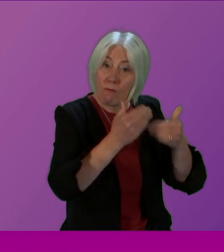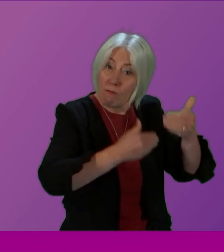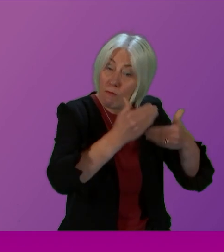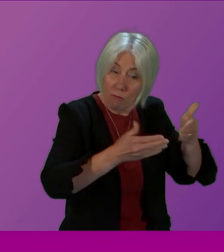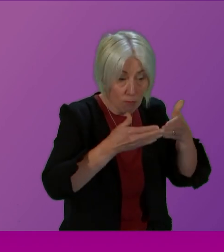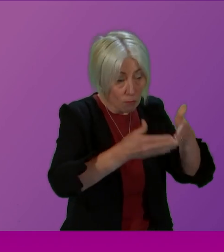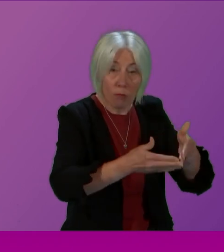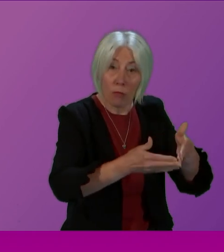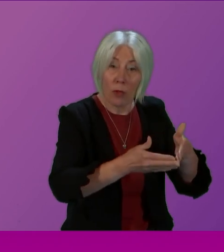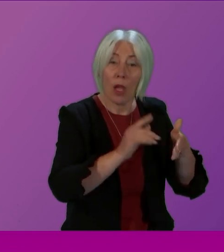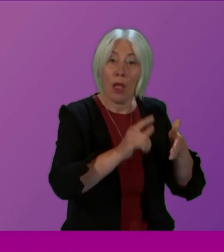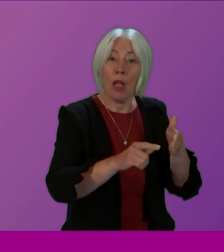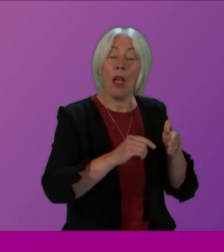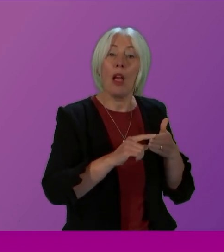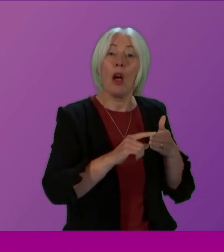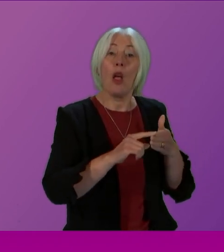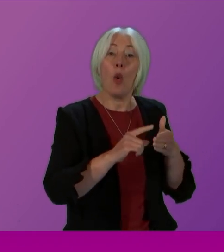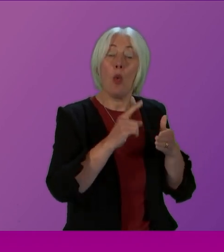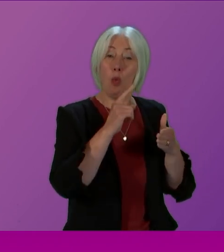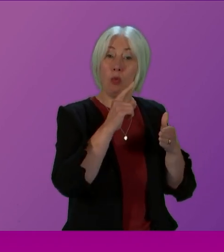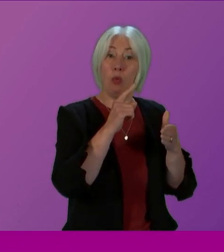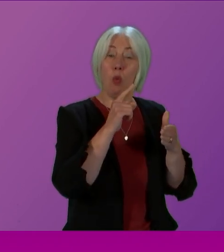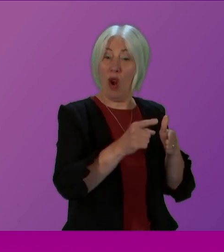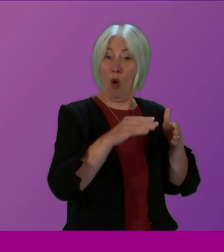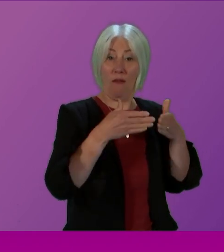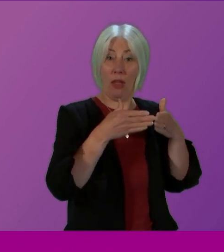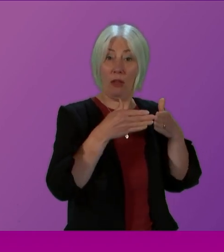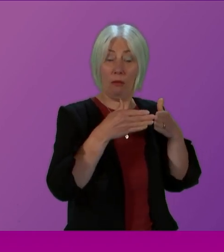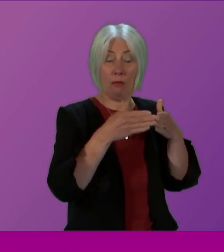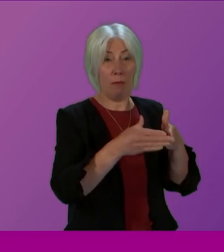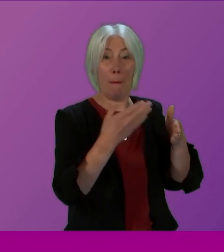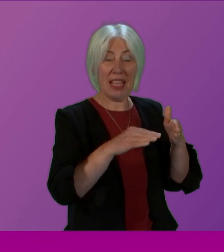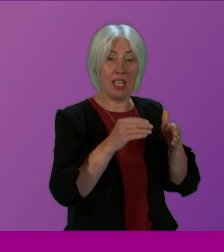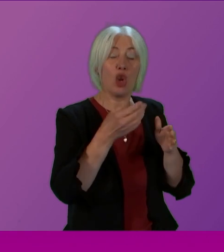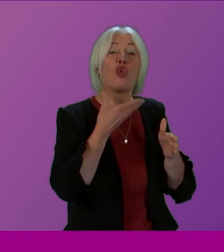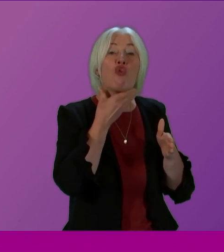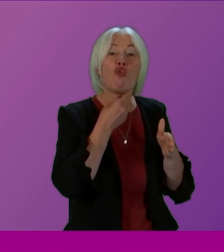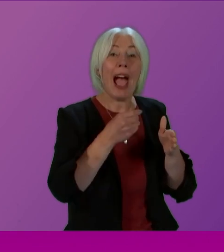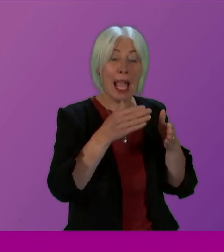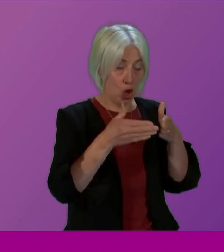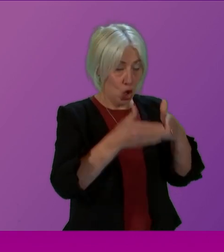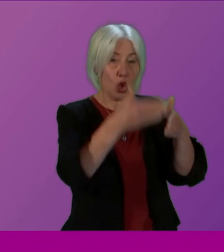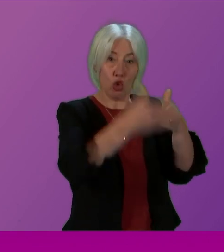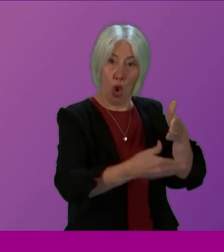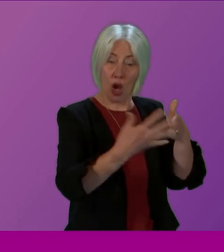For example, the MV Glen Sannox successfully completed a dry-docking period at the start of this month—